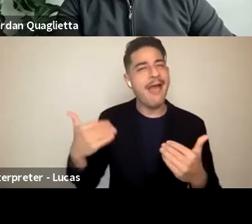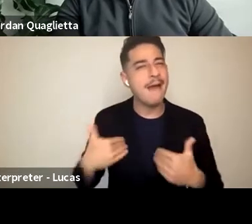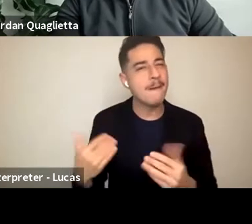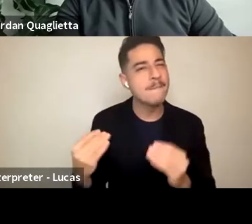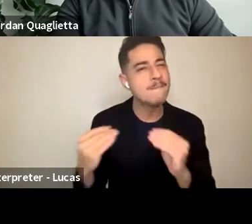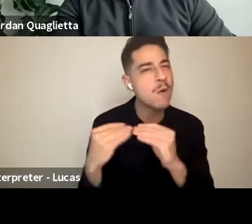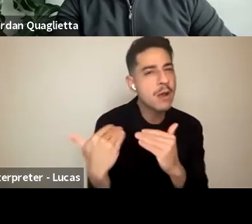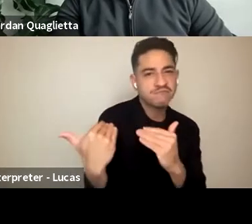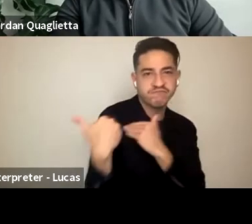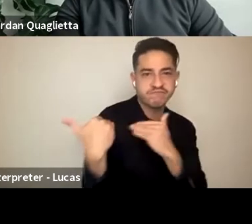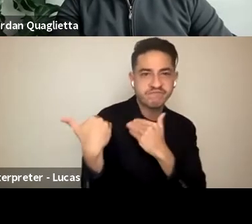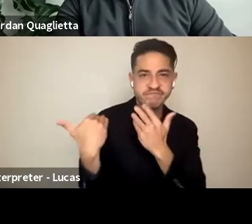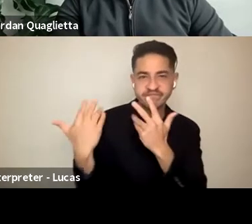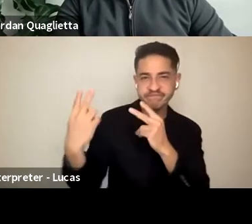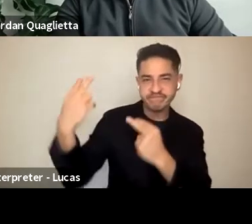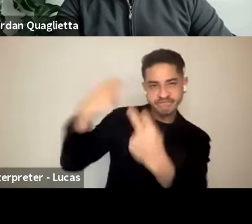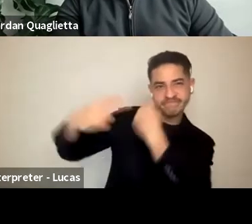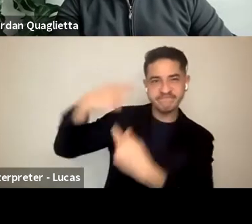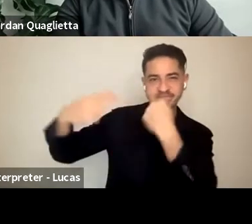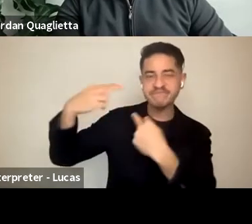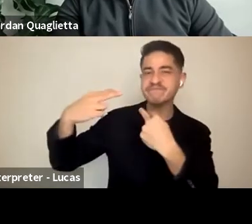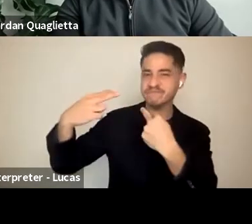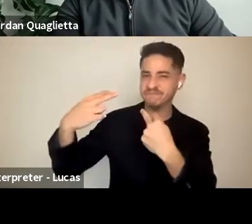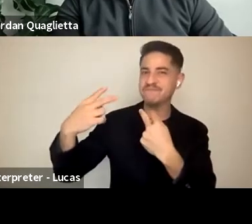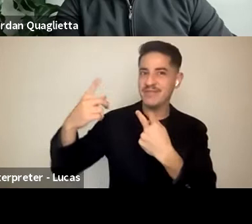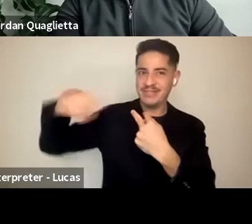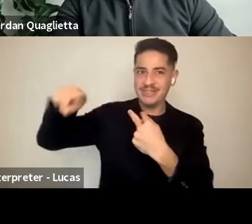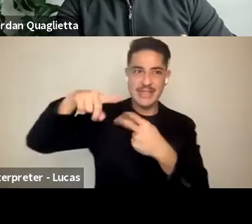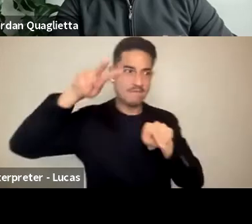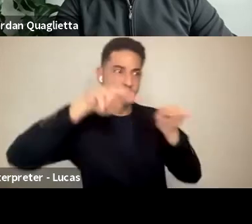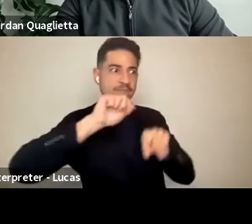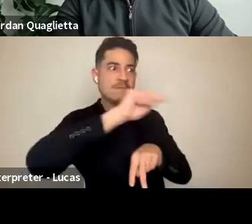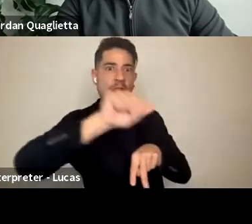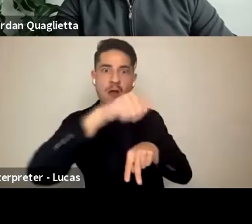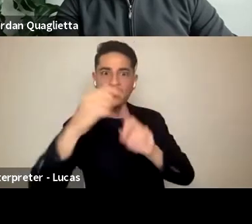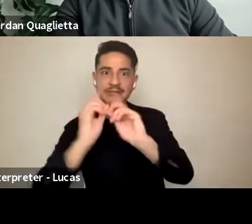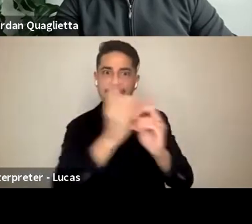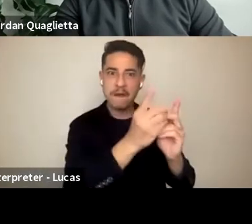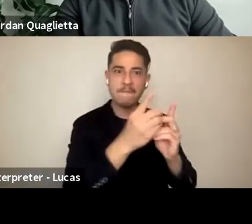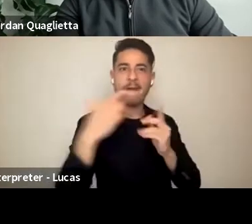sitting on the product team that governs all these other. If it's set up that way that governs all these other teams,